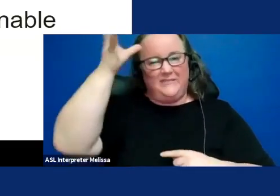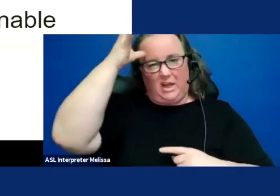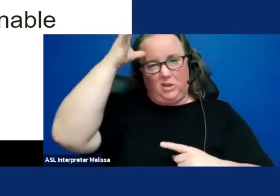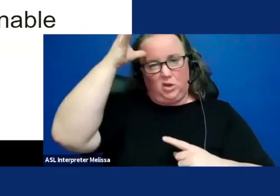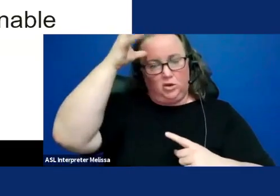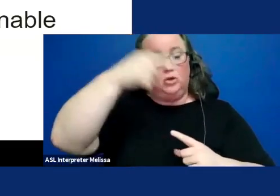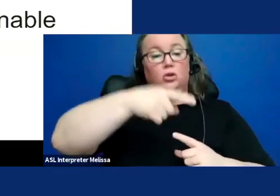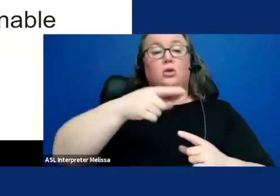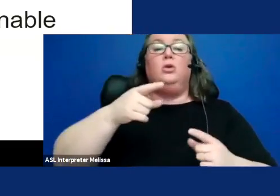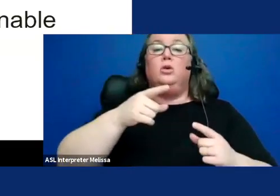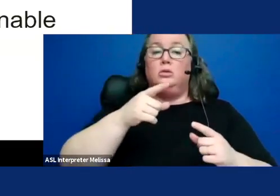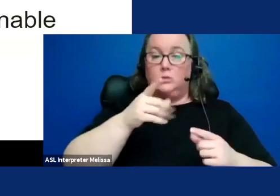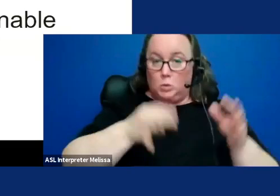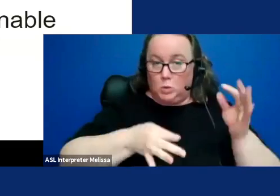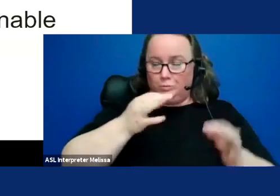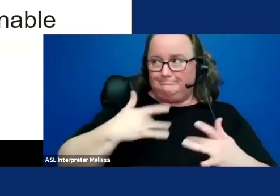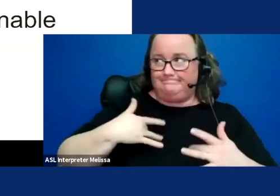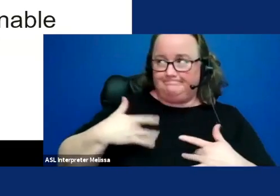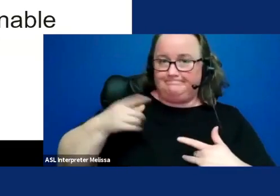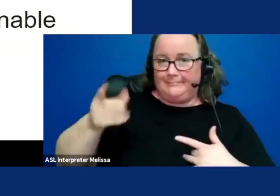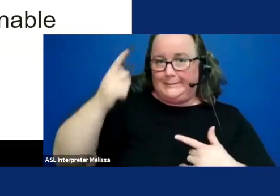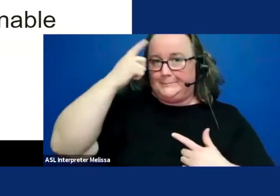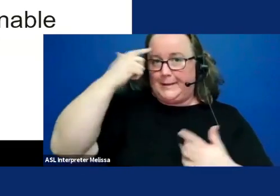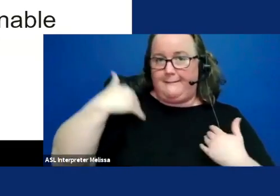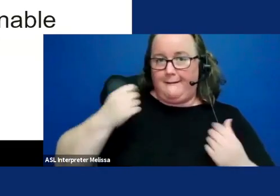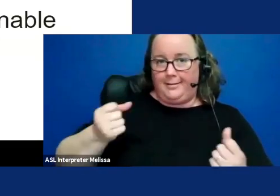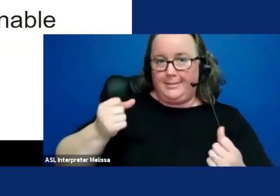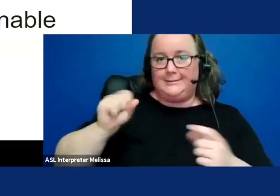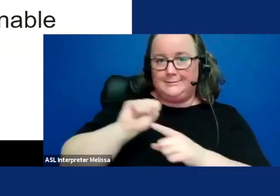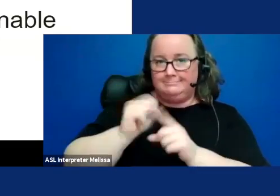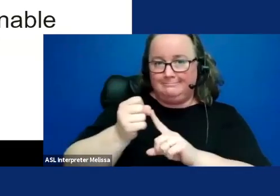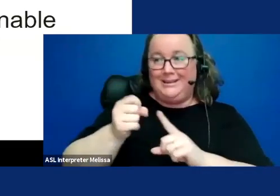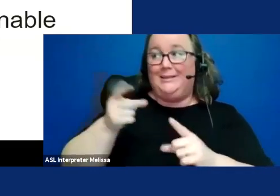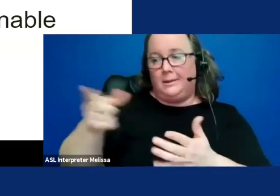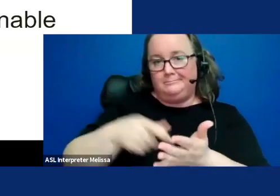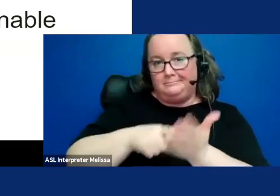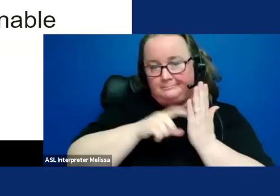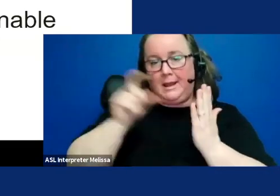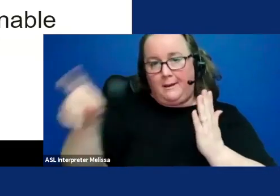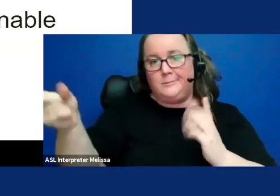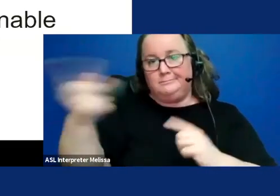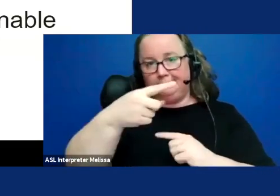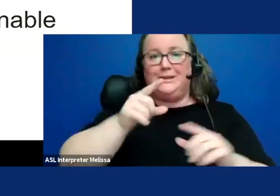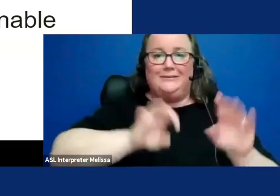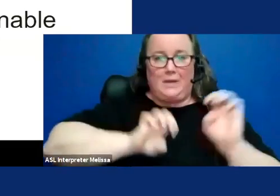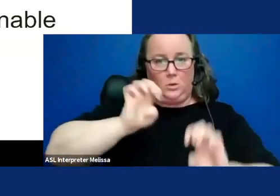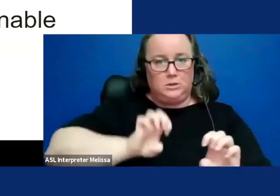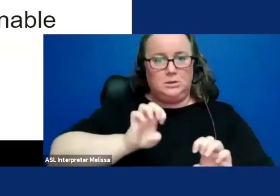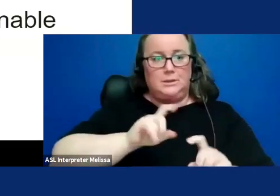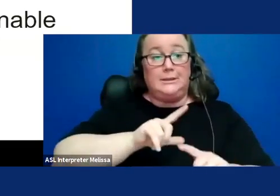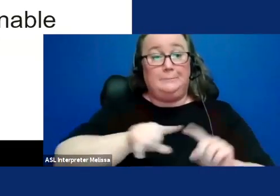and they were requiring him to do a mental health evaluation. But the father, because of his particular diagnosis,